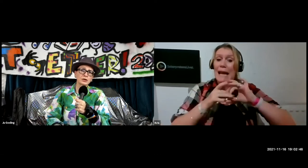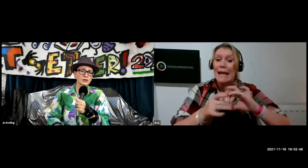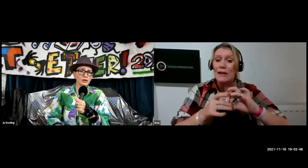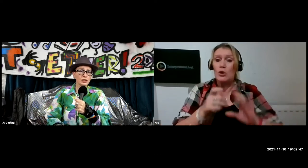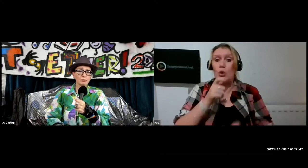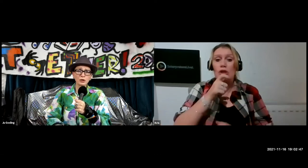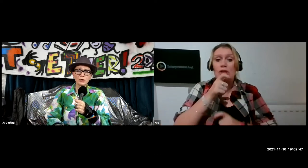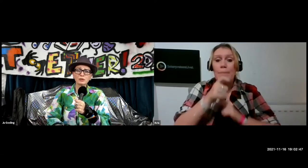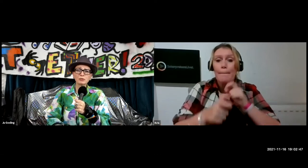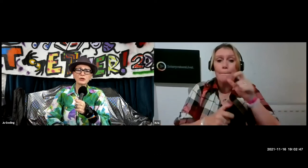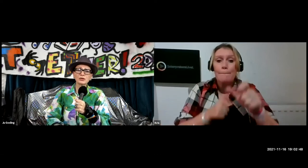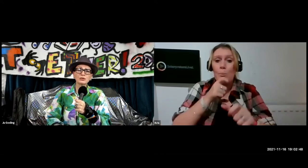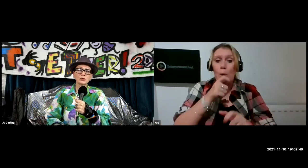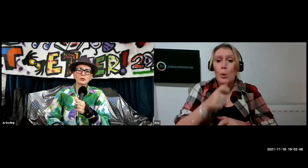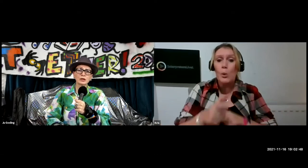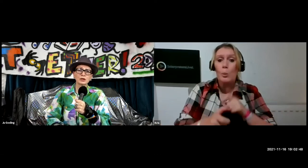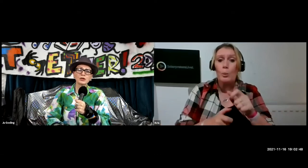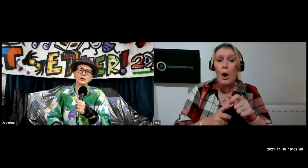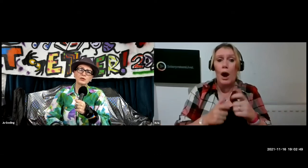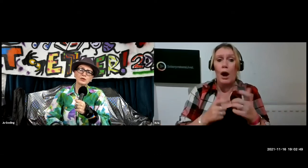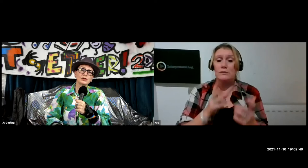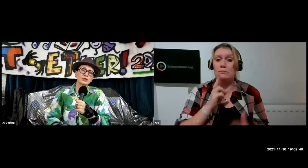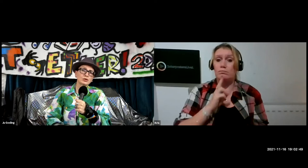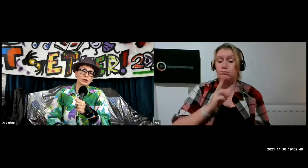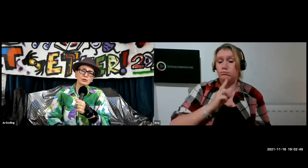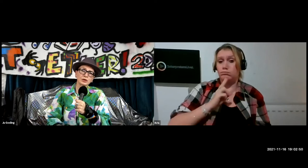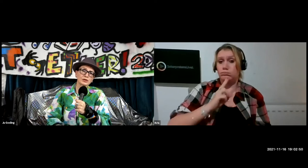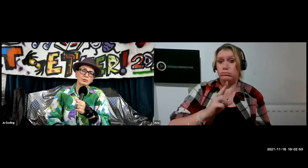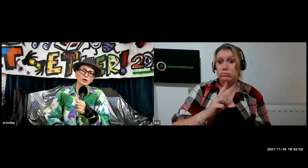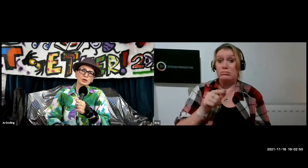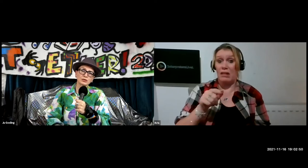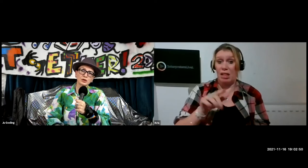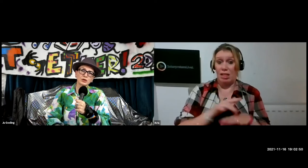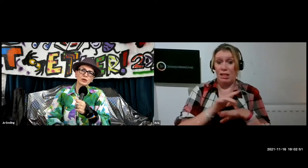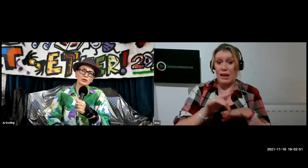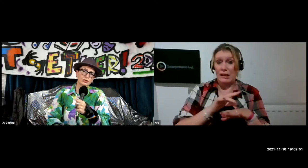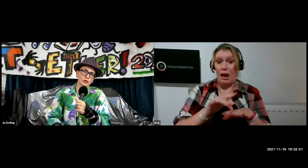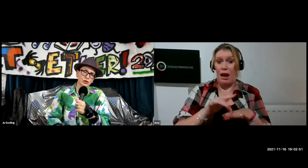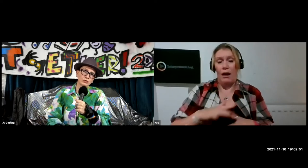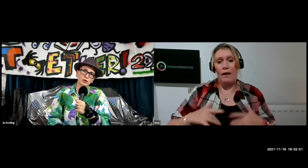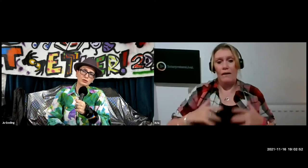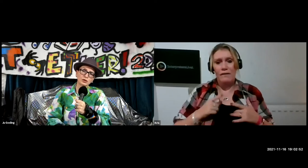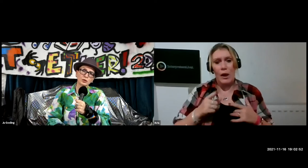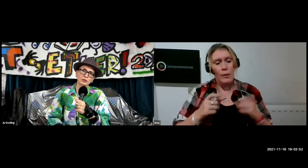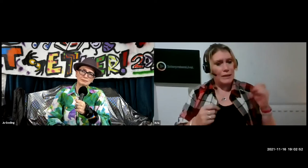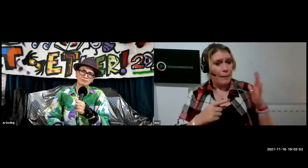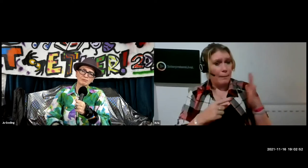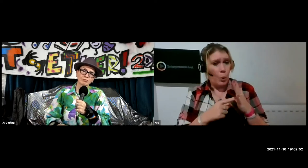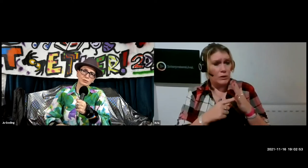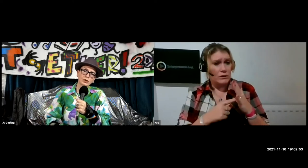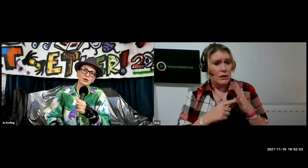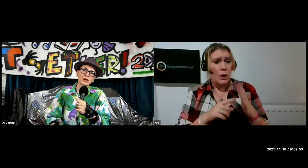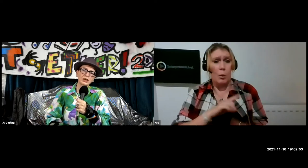I say that partly because you know, if this is a triggering subject for you, it is a 5 minute film.